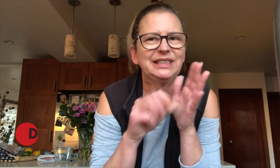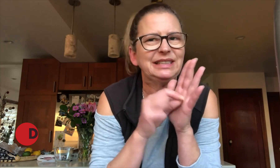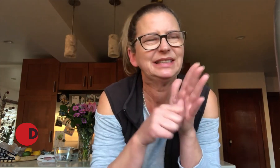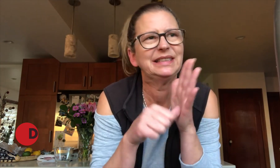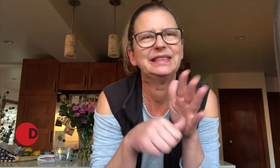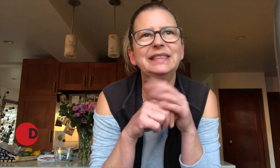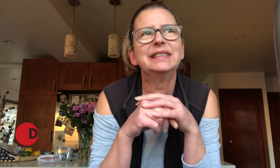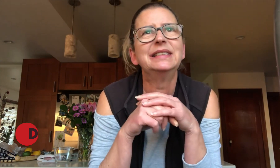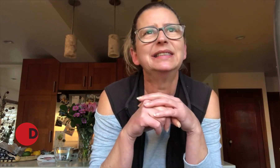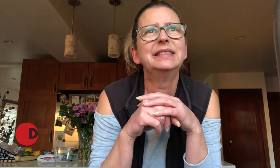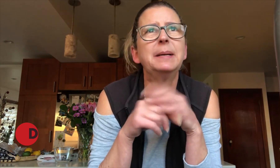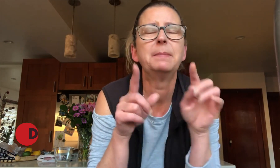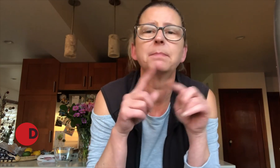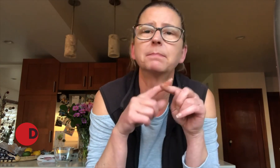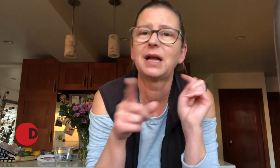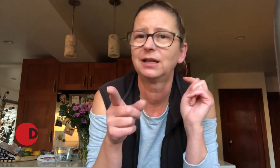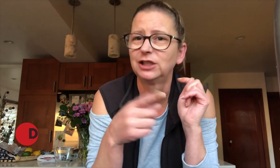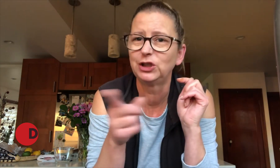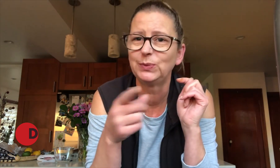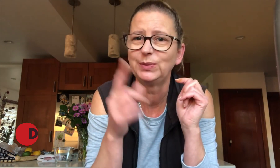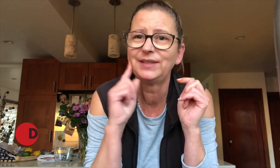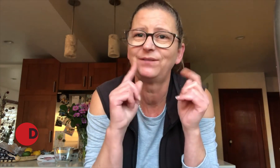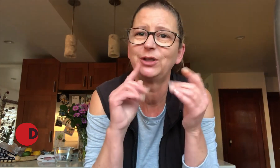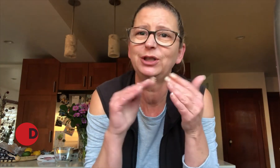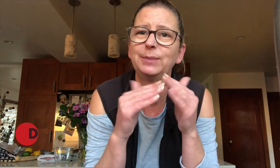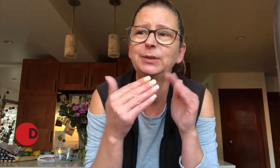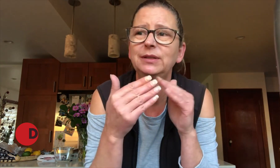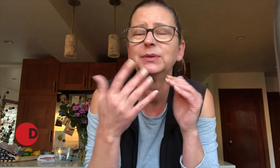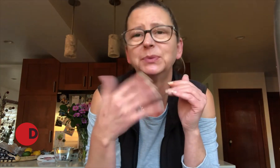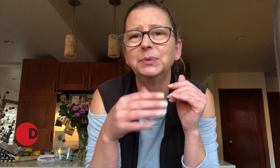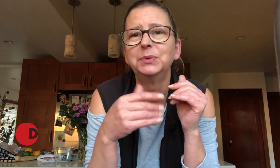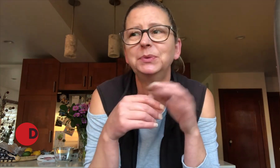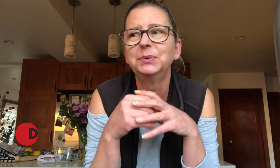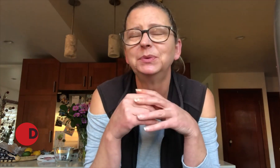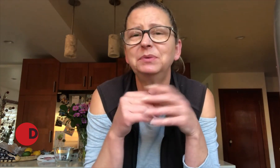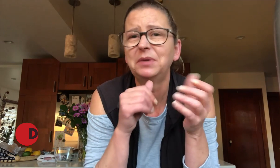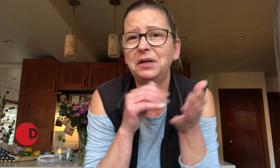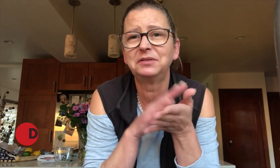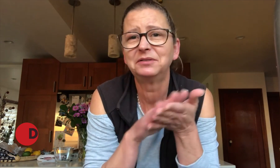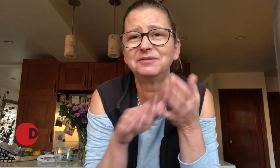“we need you for our future generations.” But the Deaf community is not nice.